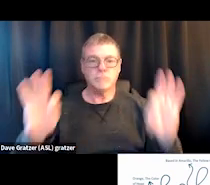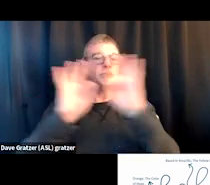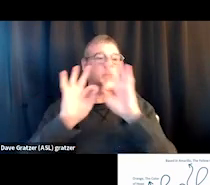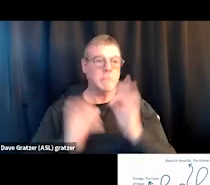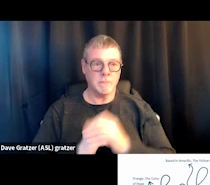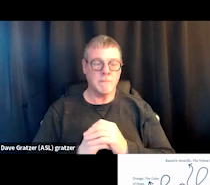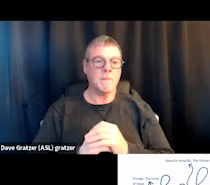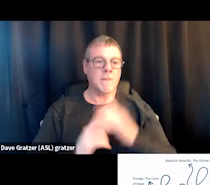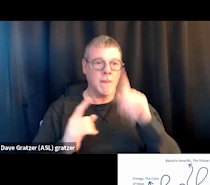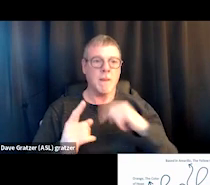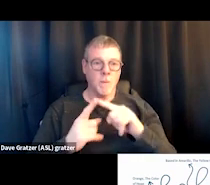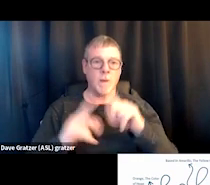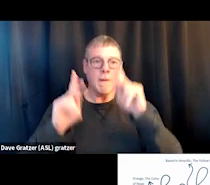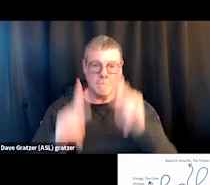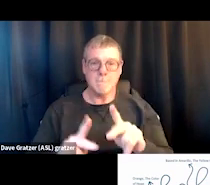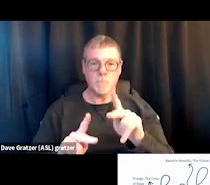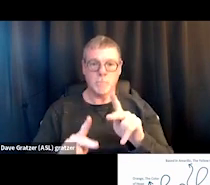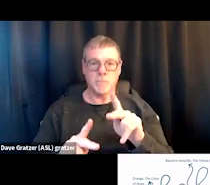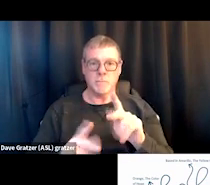in somebody's recovery journey. You know,